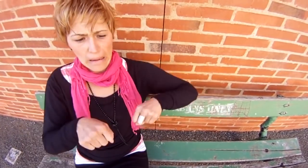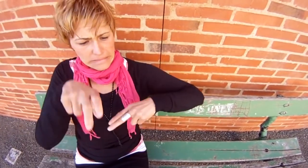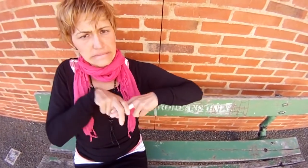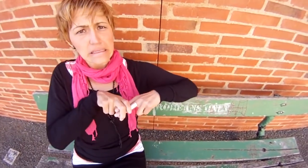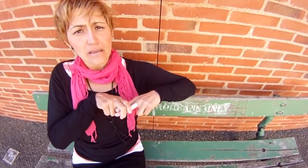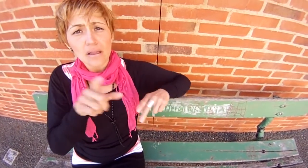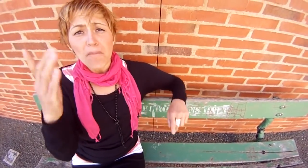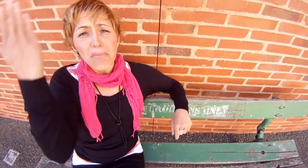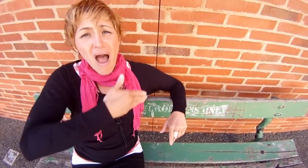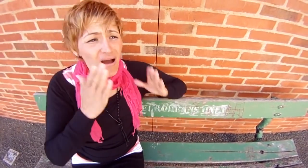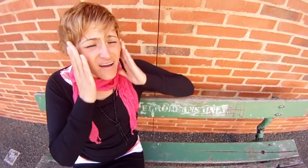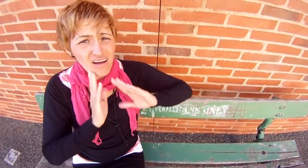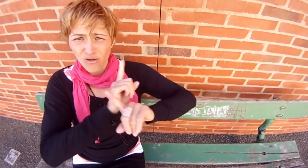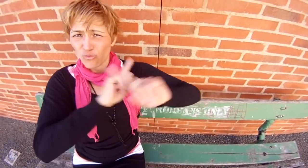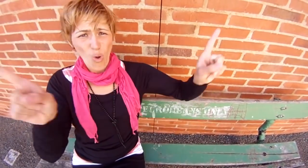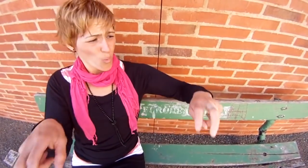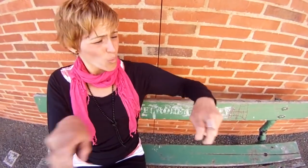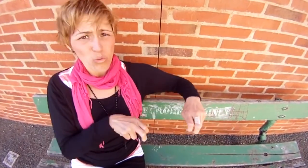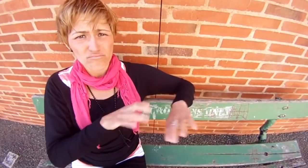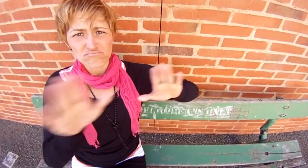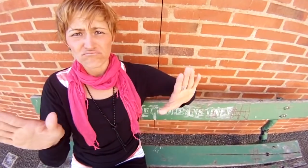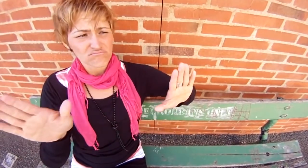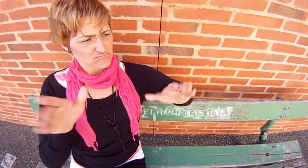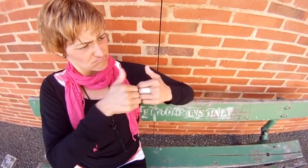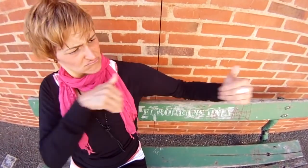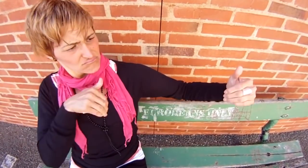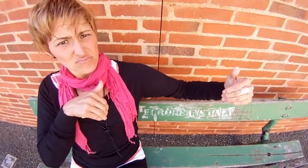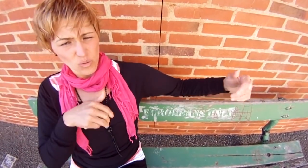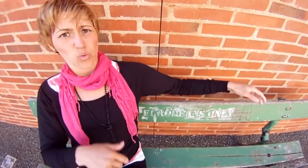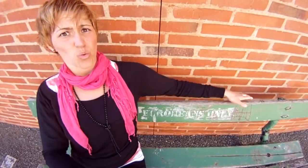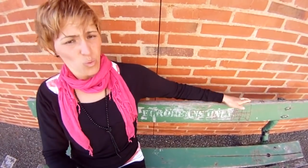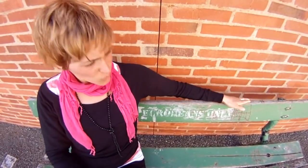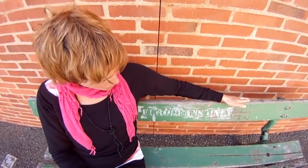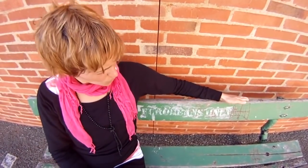is designated for Europeans only, no one else.